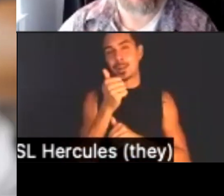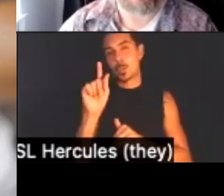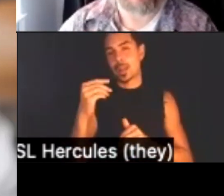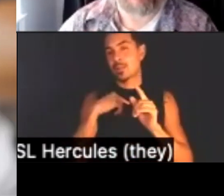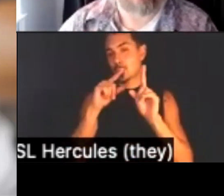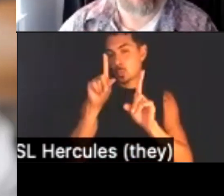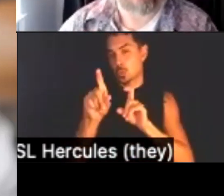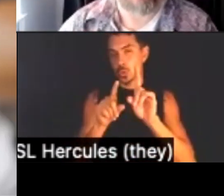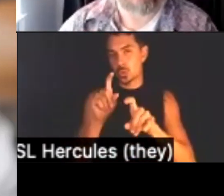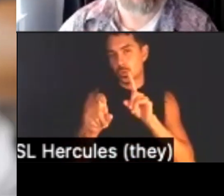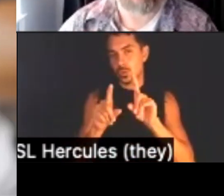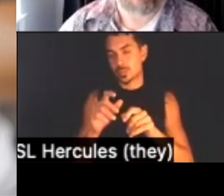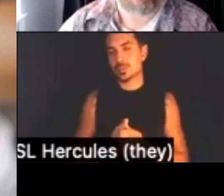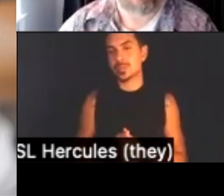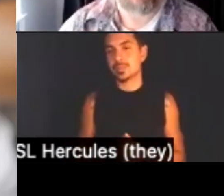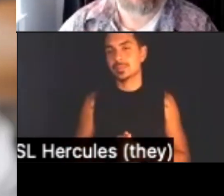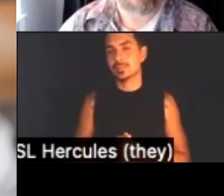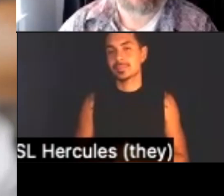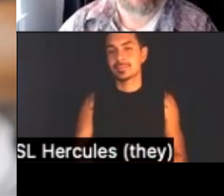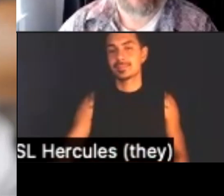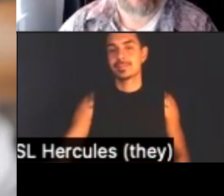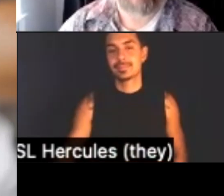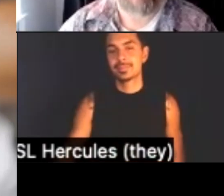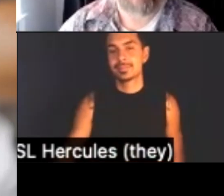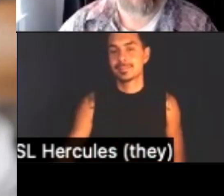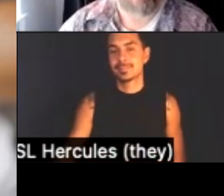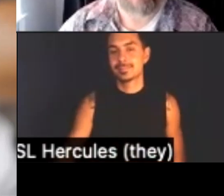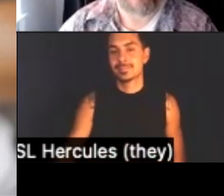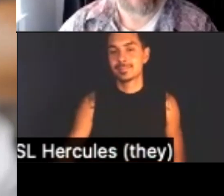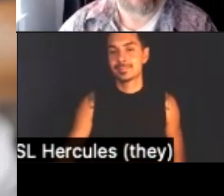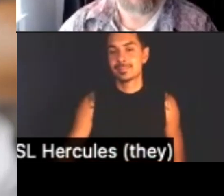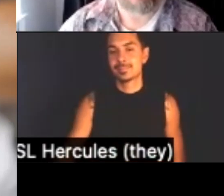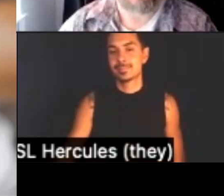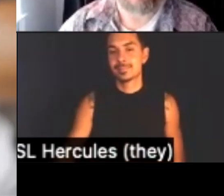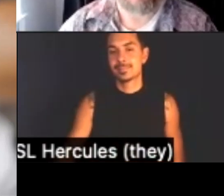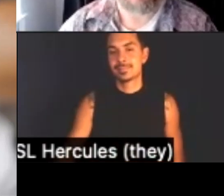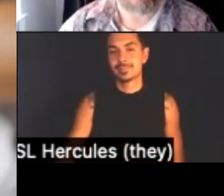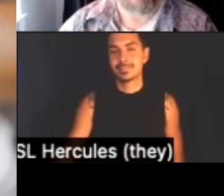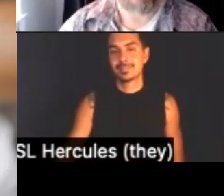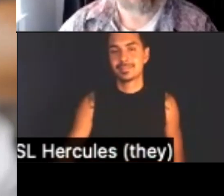And let me grab one of the ones from Q&A, which is not a question.